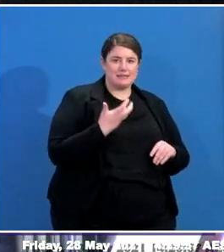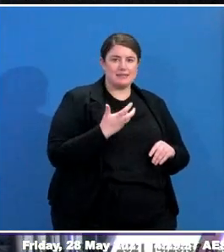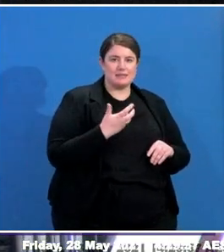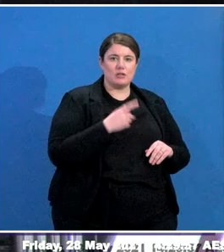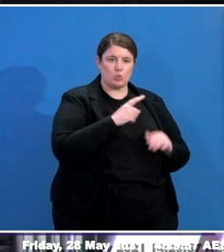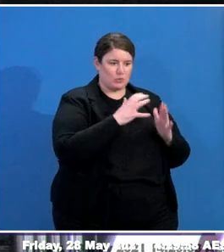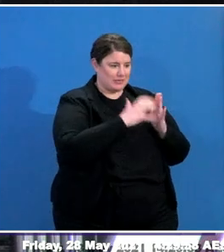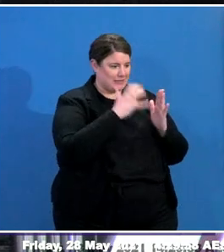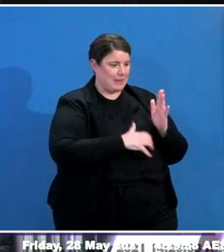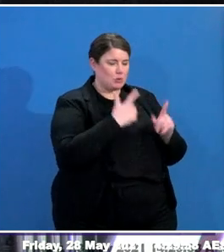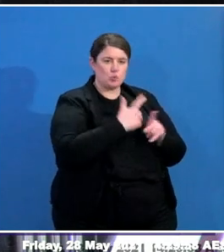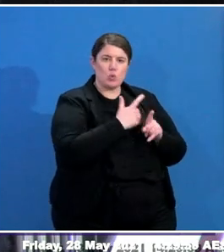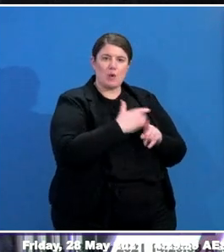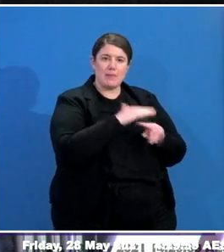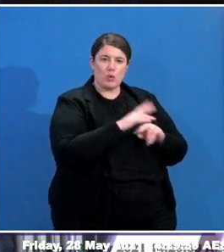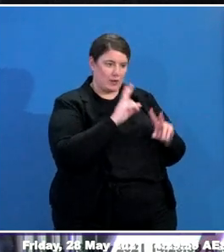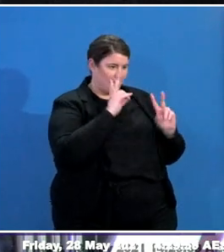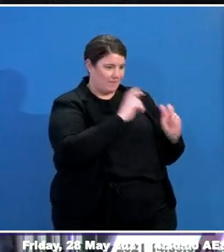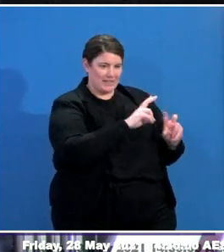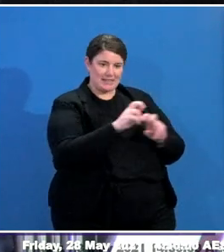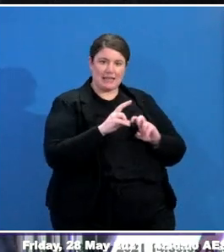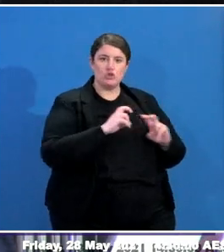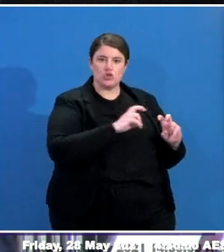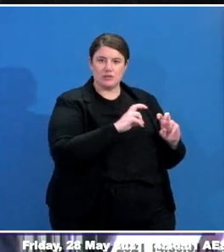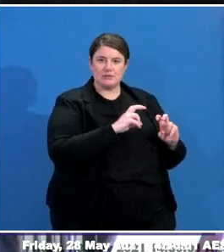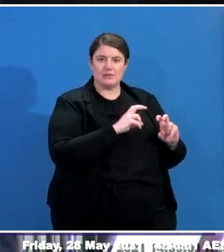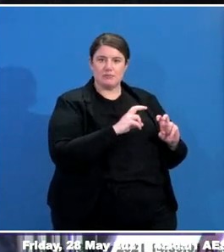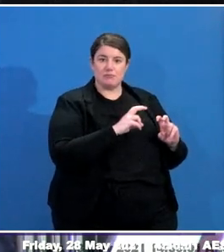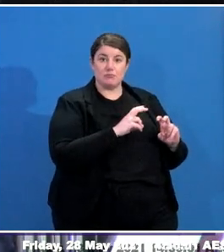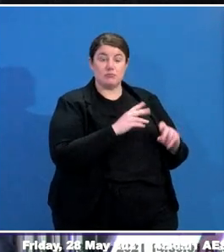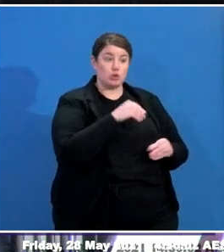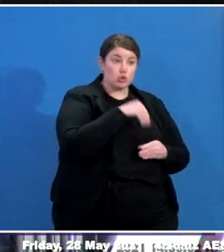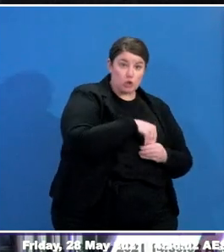you talk about investigations being carried out either internally or